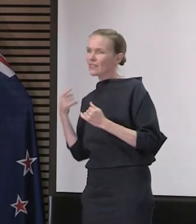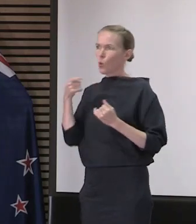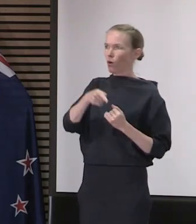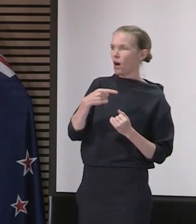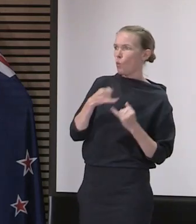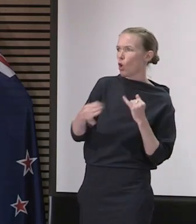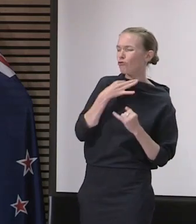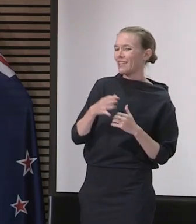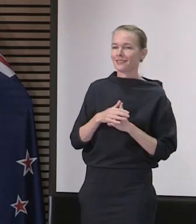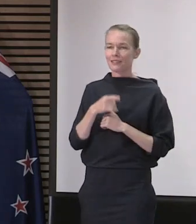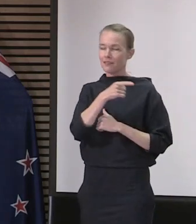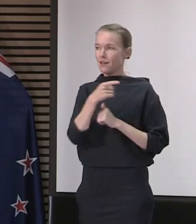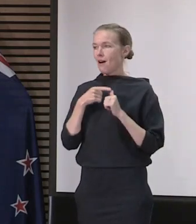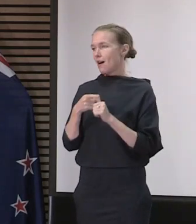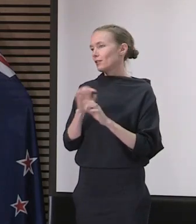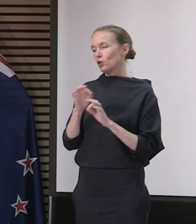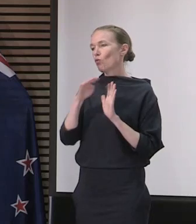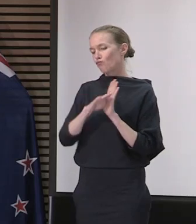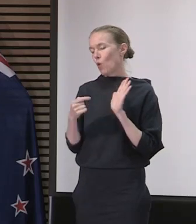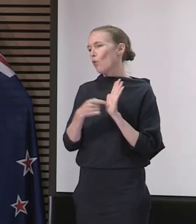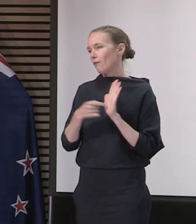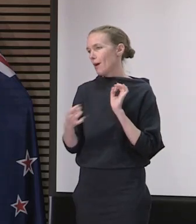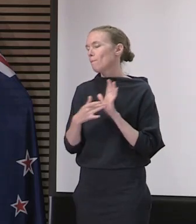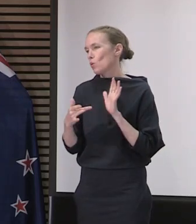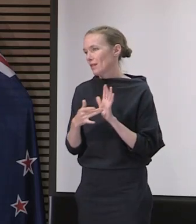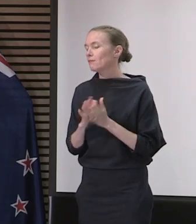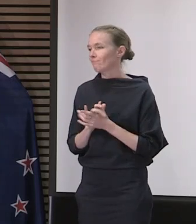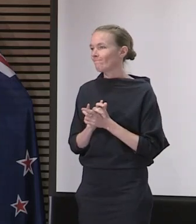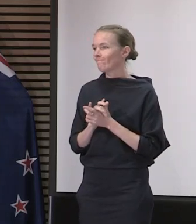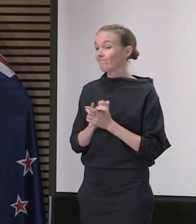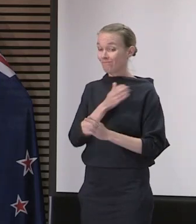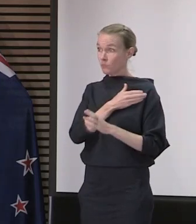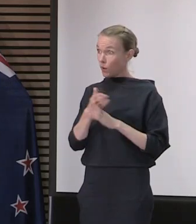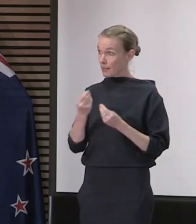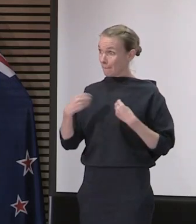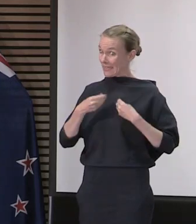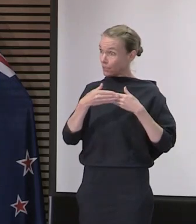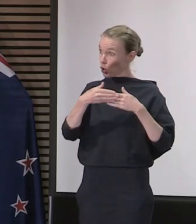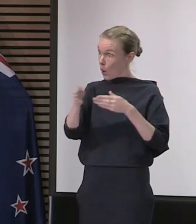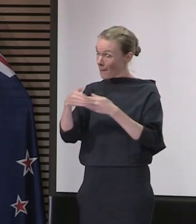Not specifically. Again, the risk lies in the way we go about those activities, and what we have seen in retail